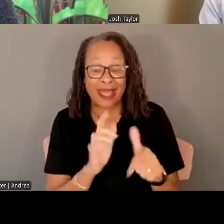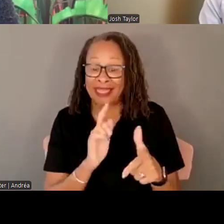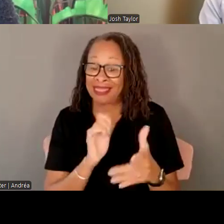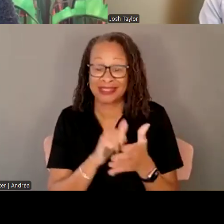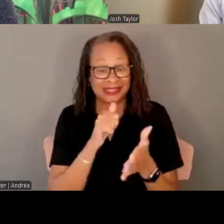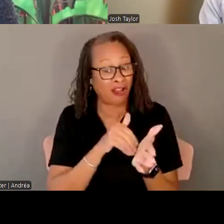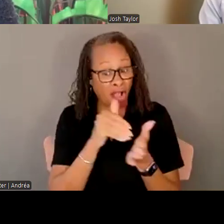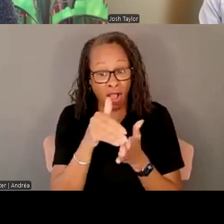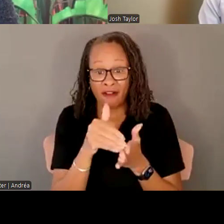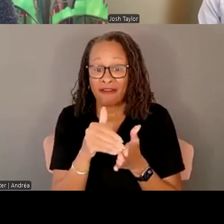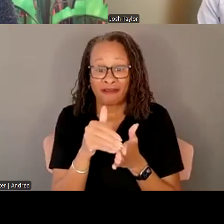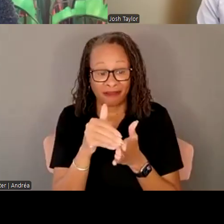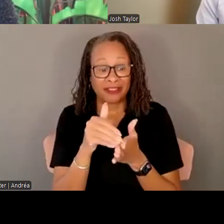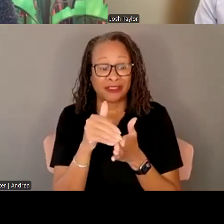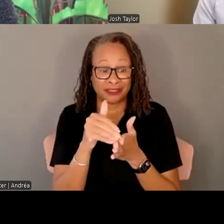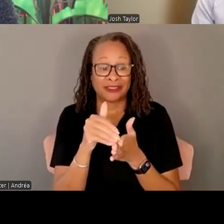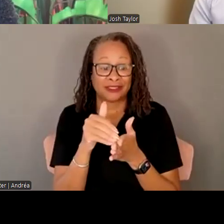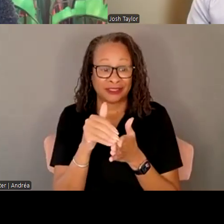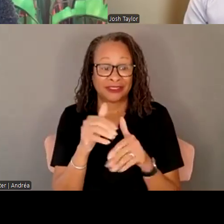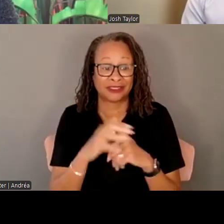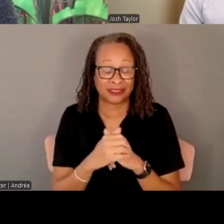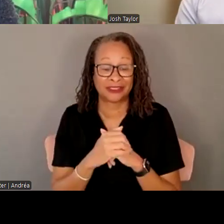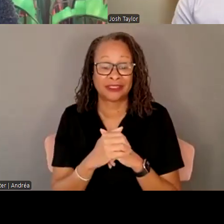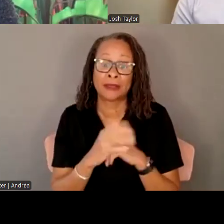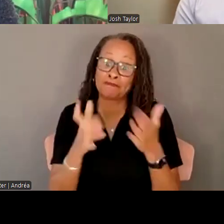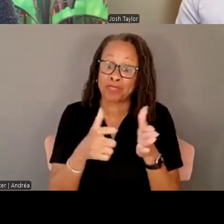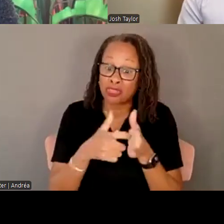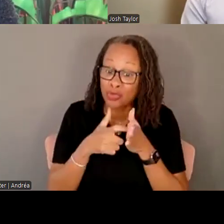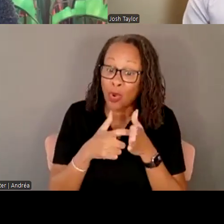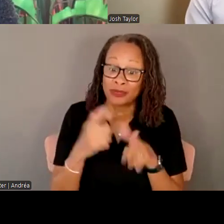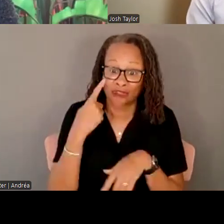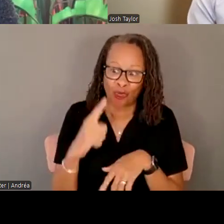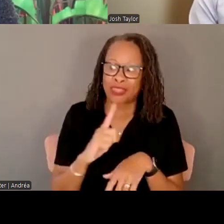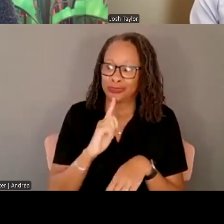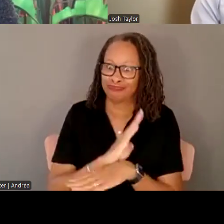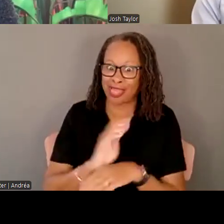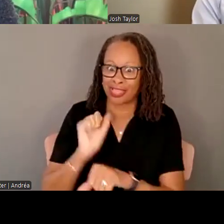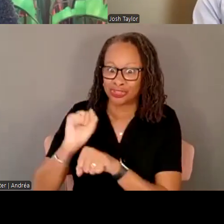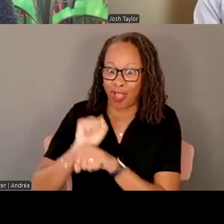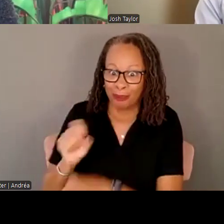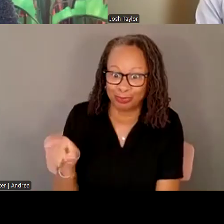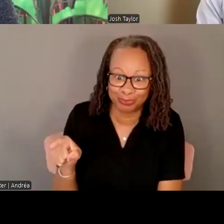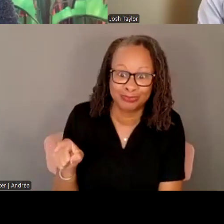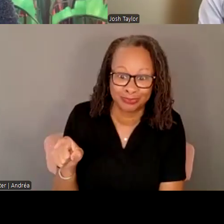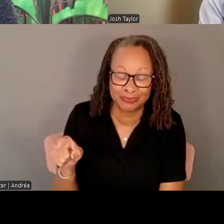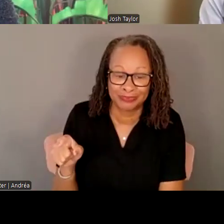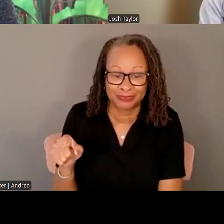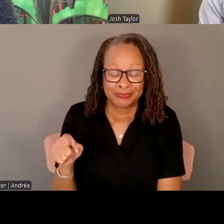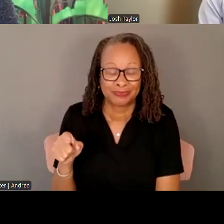the requirements of the jobs that are being hired for.